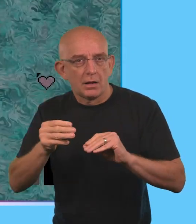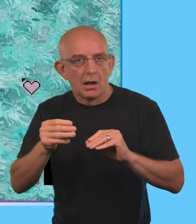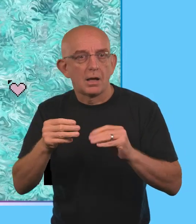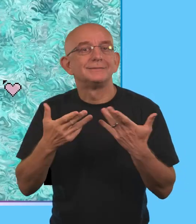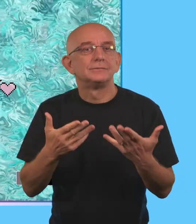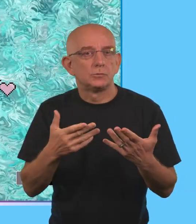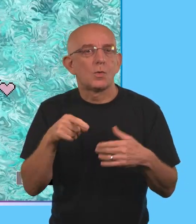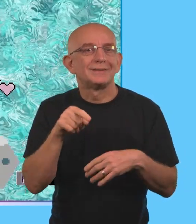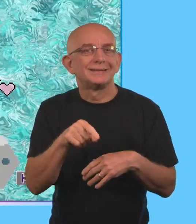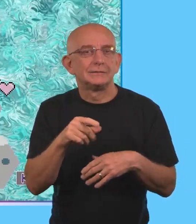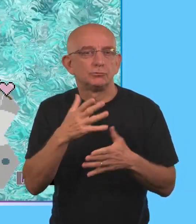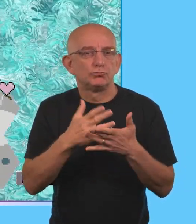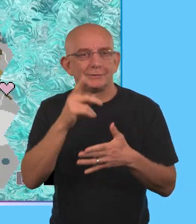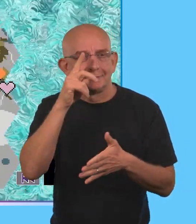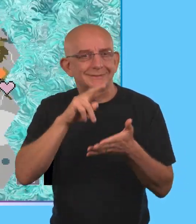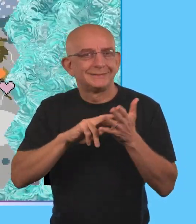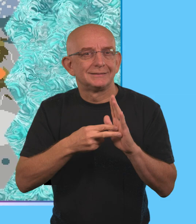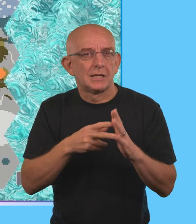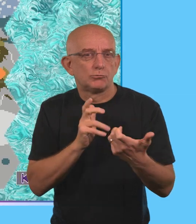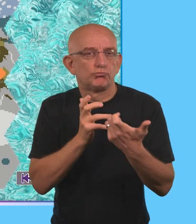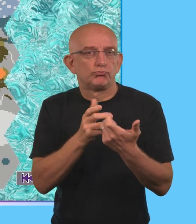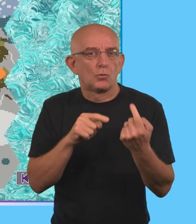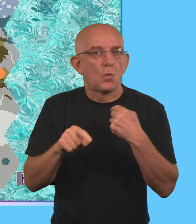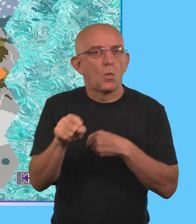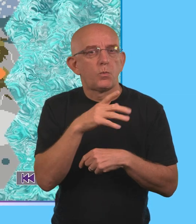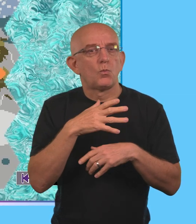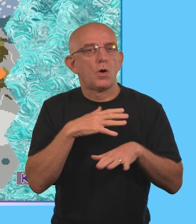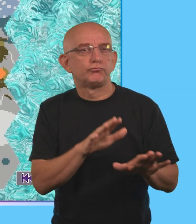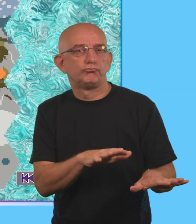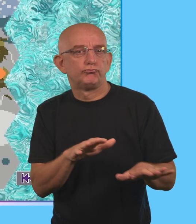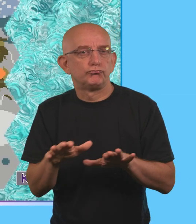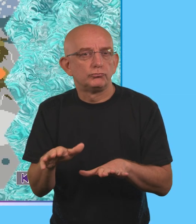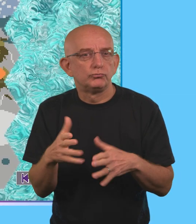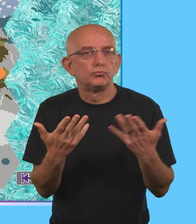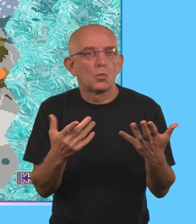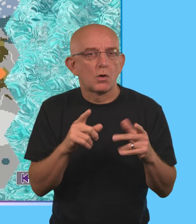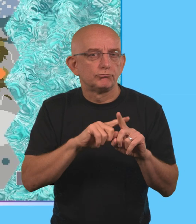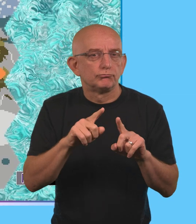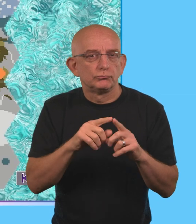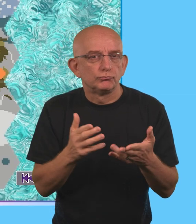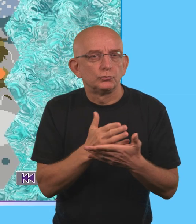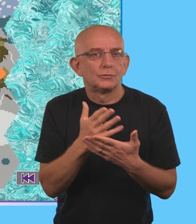Six-Sided Stories is designed to be accommodating to players who just want to relax and work through some cute puzzles.